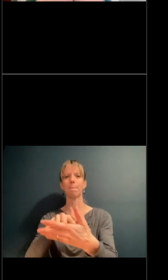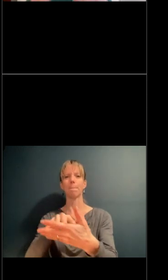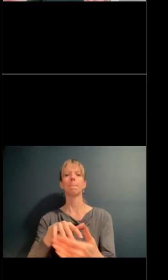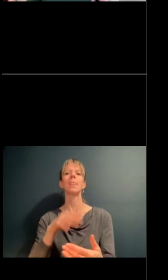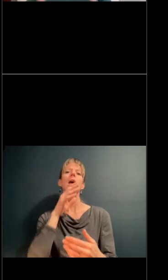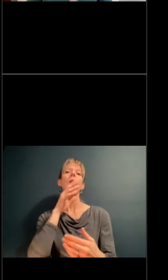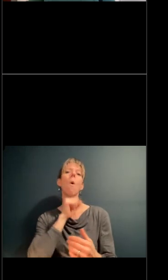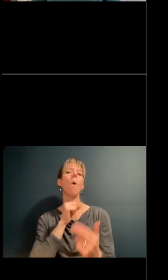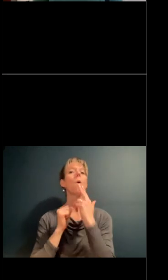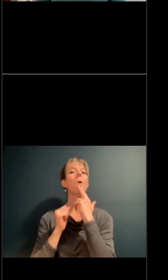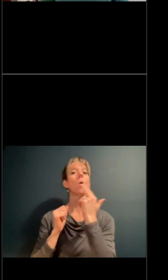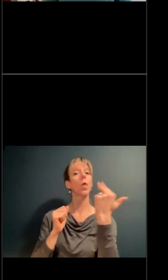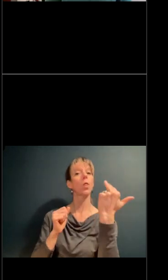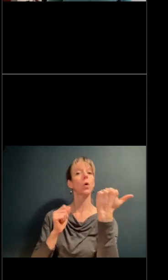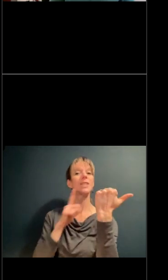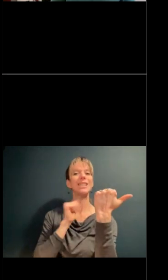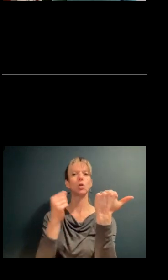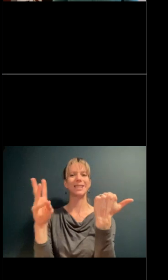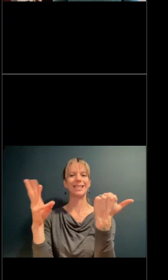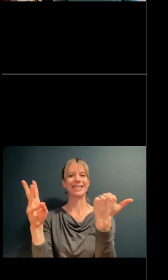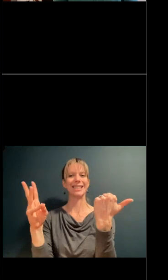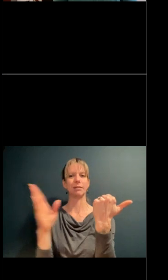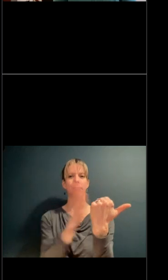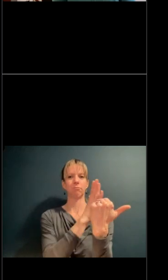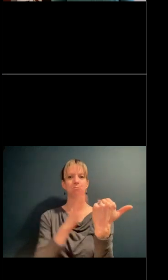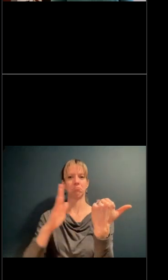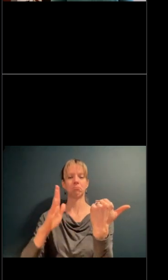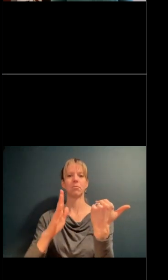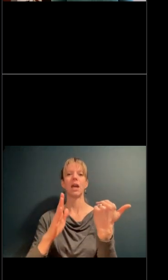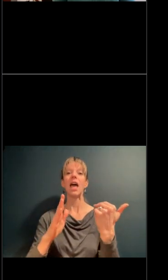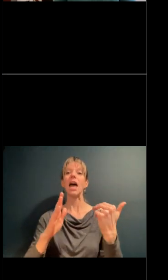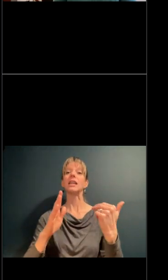So teenagers with various disabilities. You will see on the screen the percentage